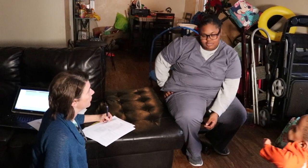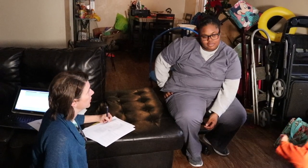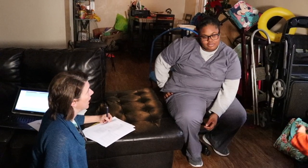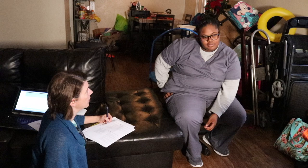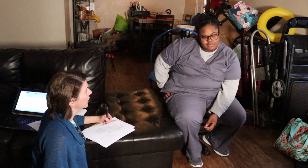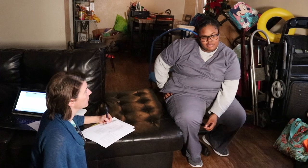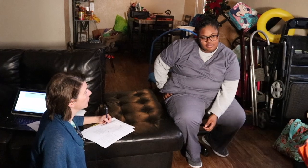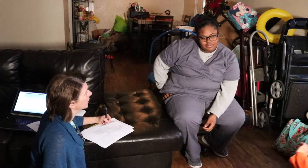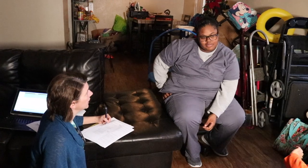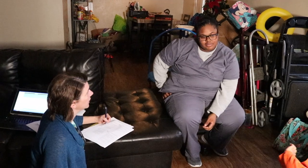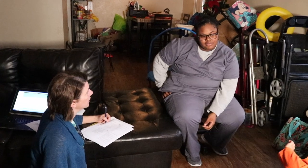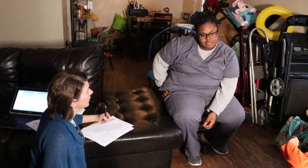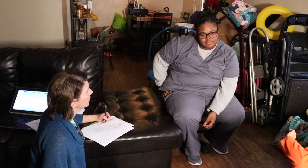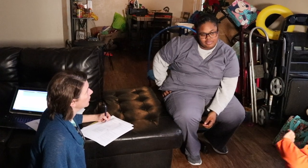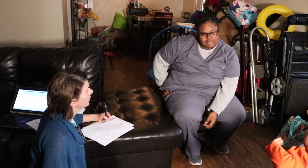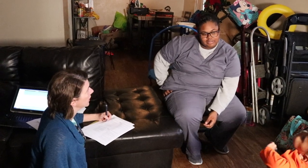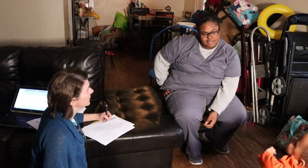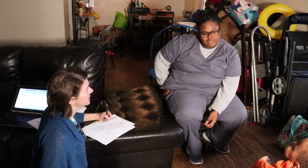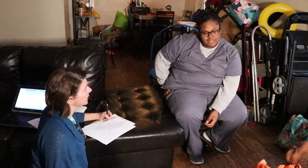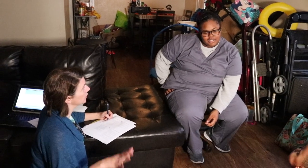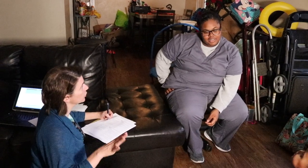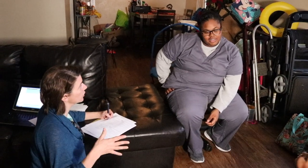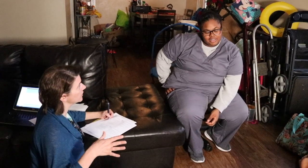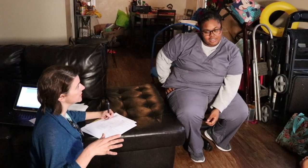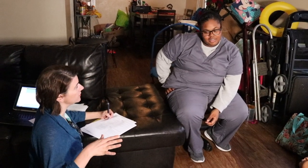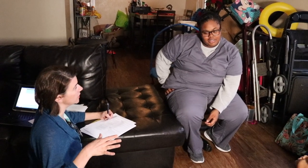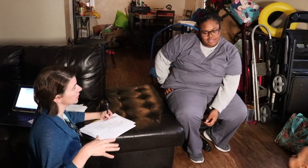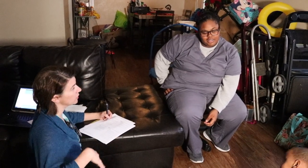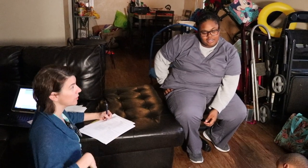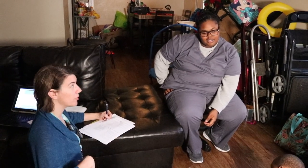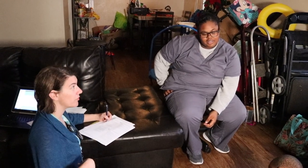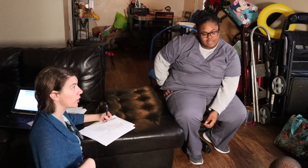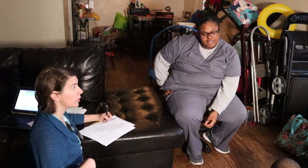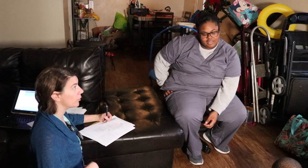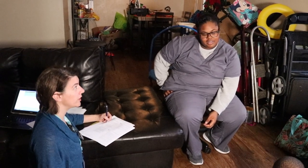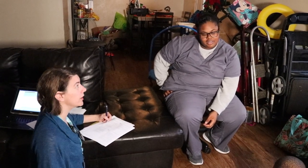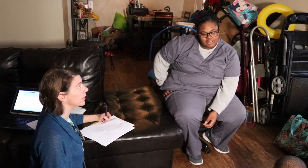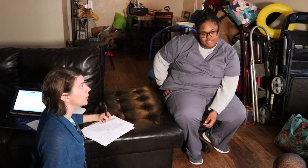Friendly or unfriendly? Does he get a little nervous if you get a little bit more firm with him?